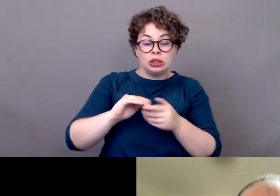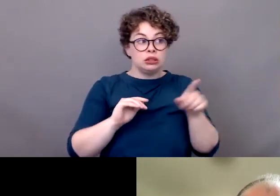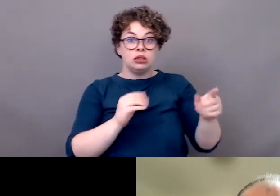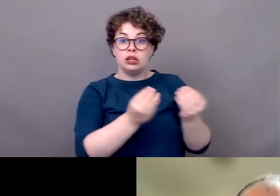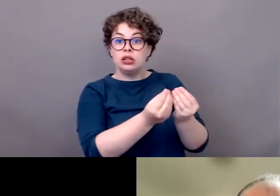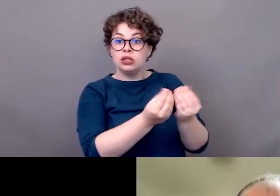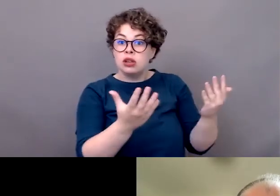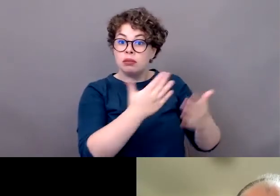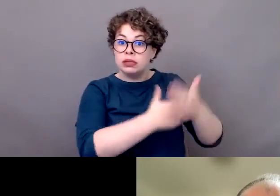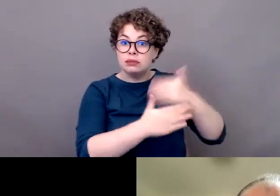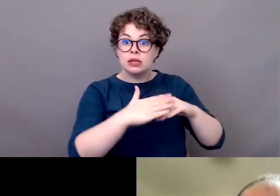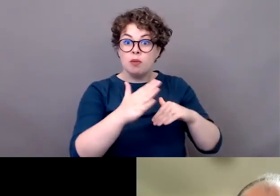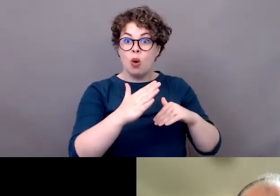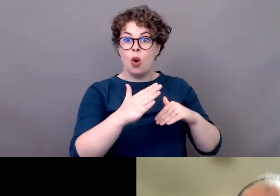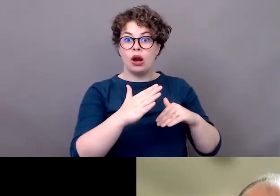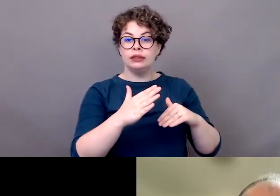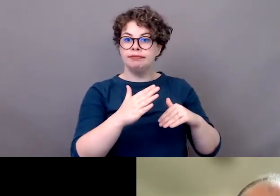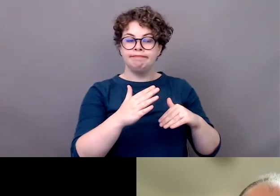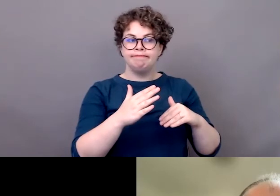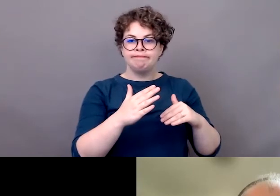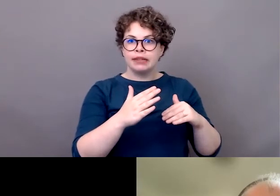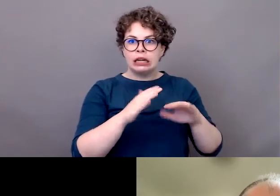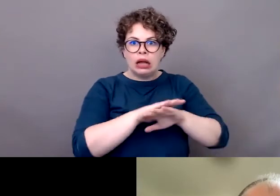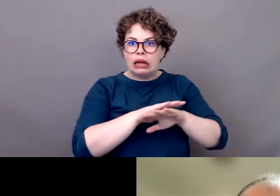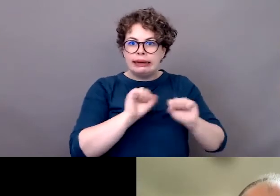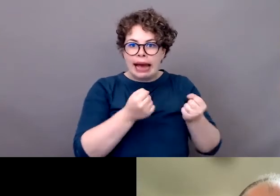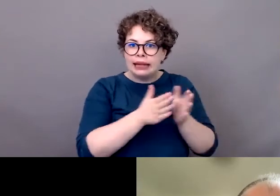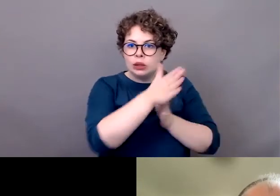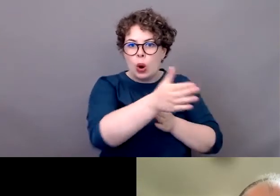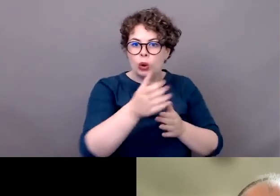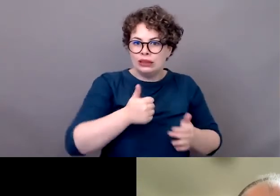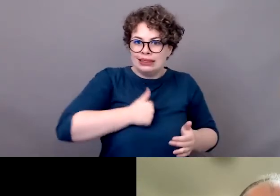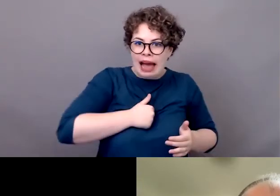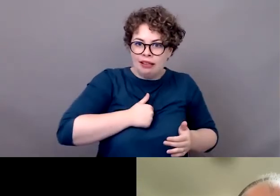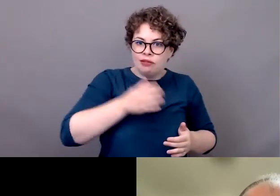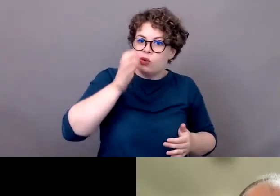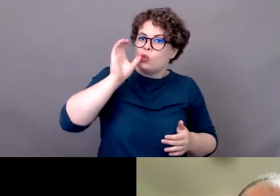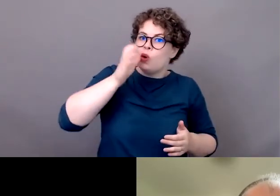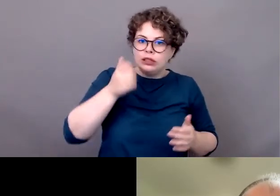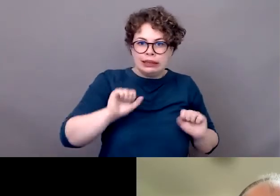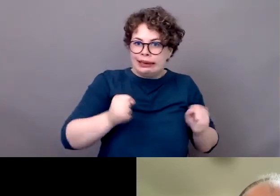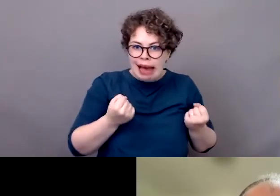of dehydration, showing that you need to provide more clean water for example. You may find that